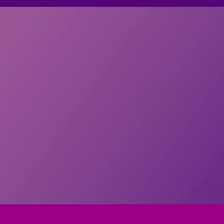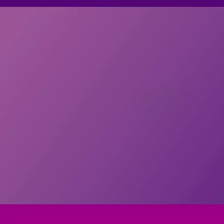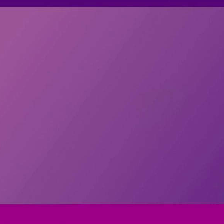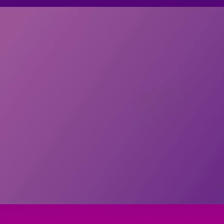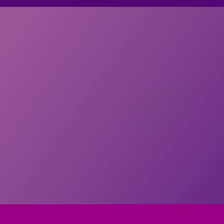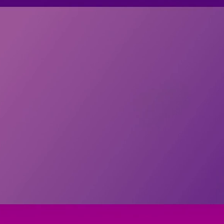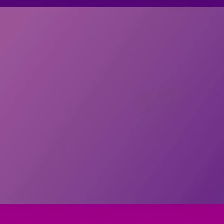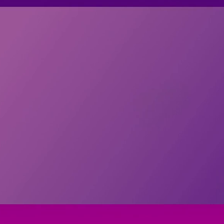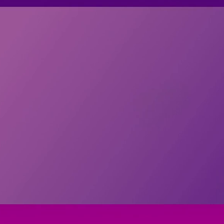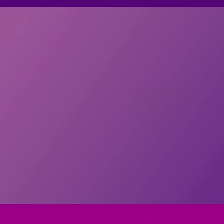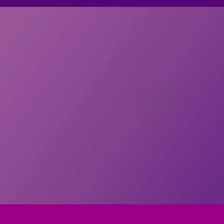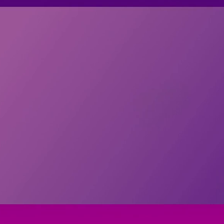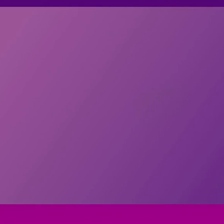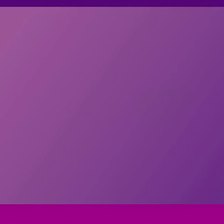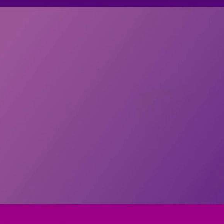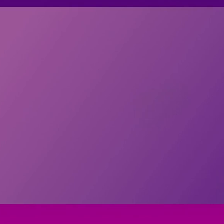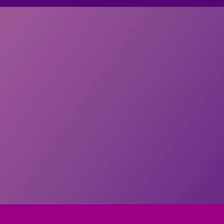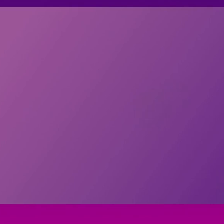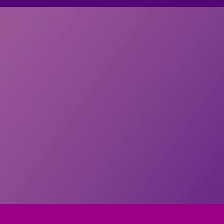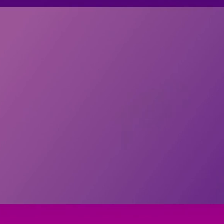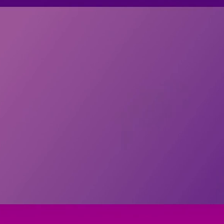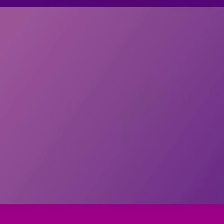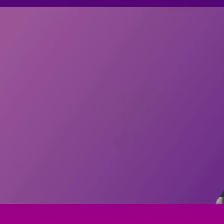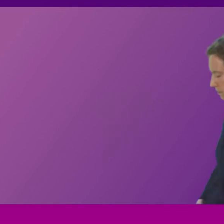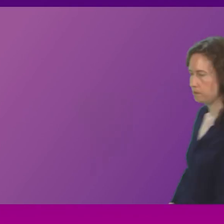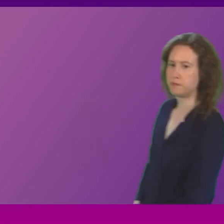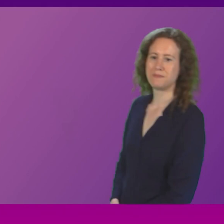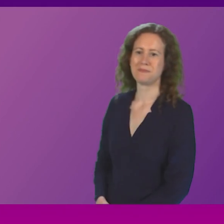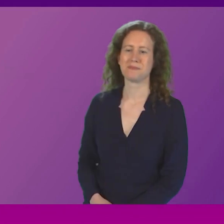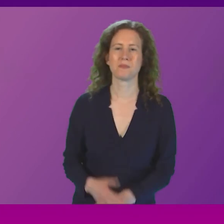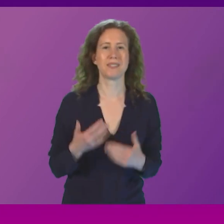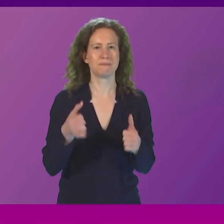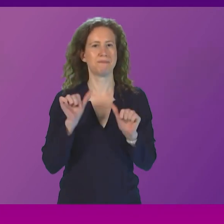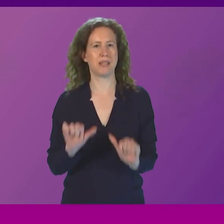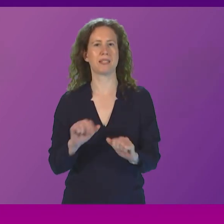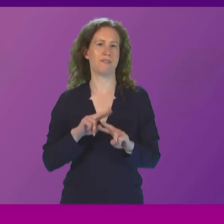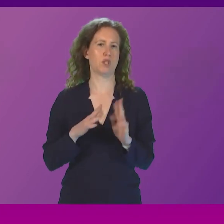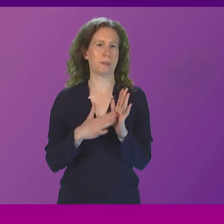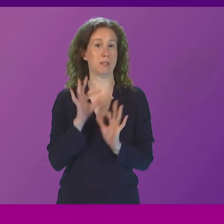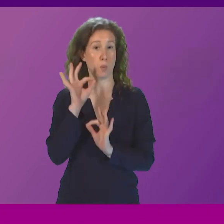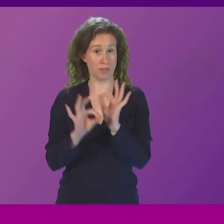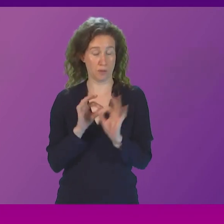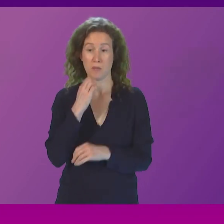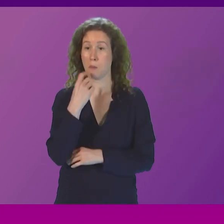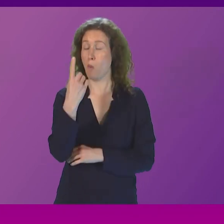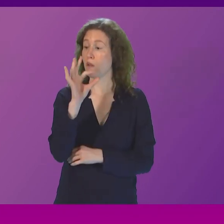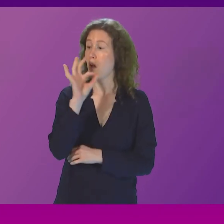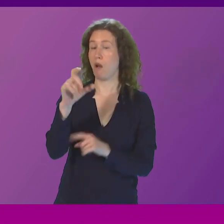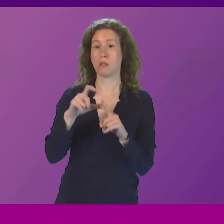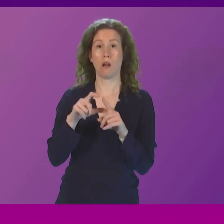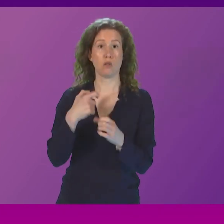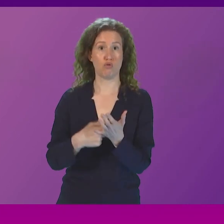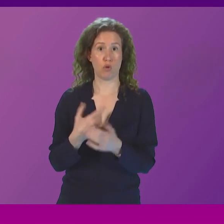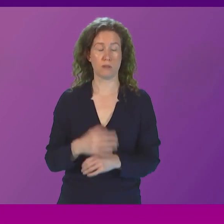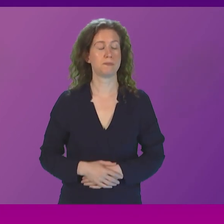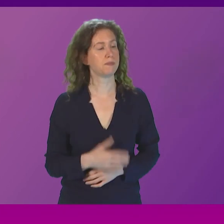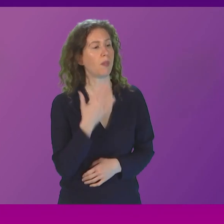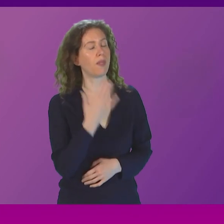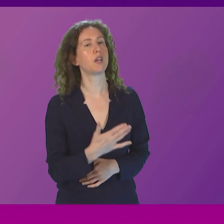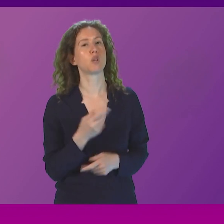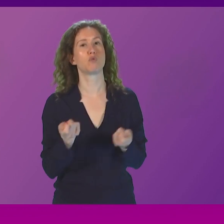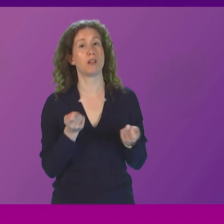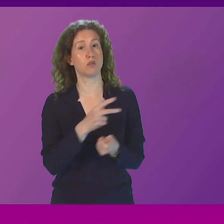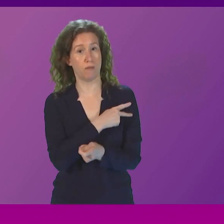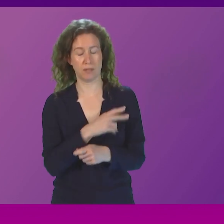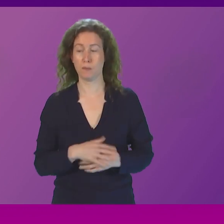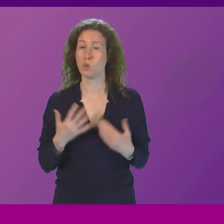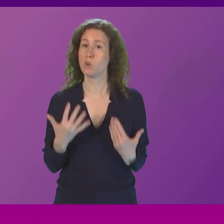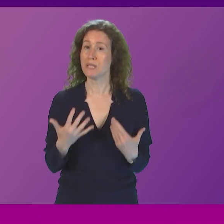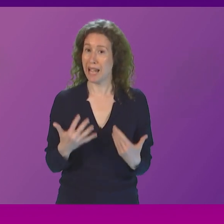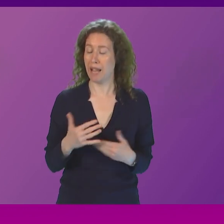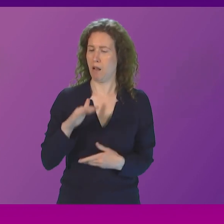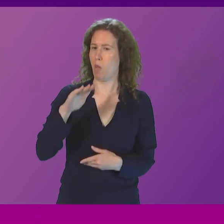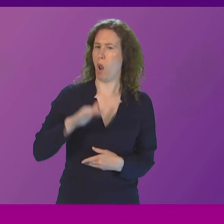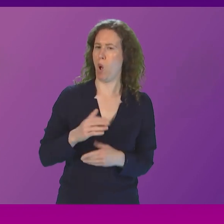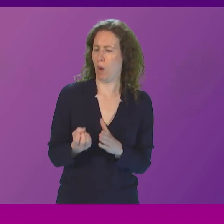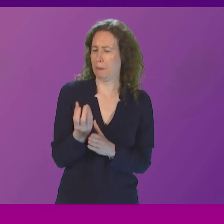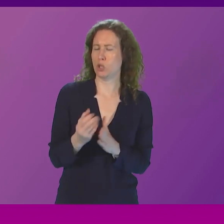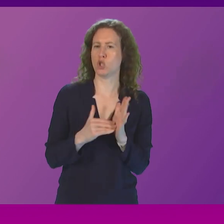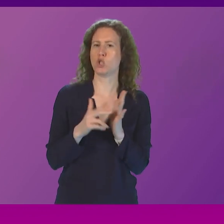Today, a low-emission zone came into force in Glasgow.